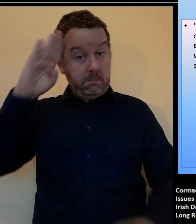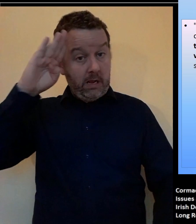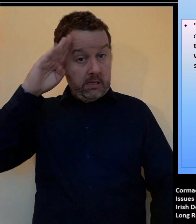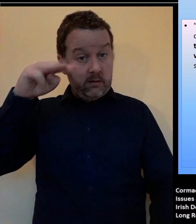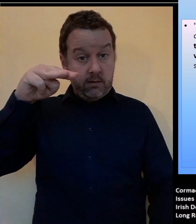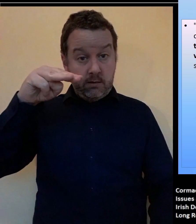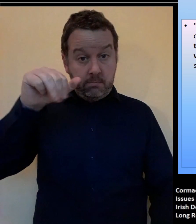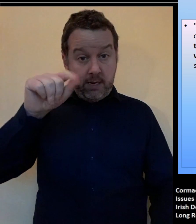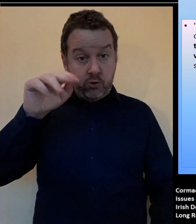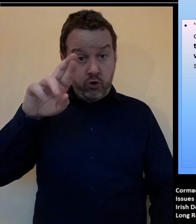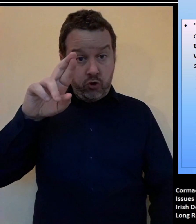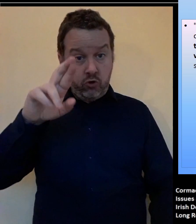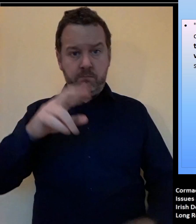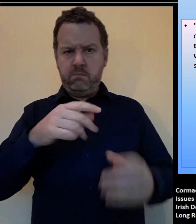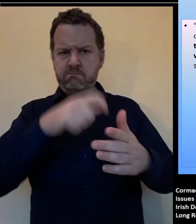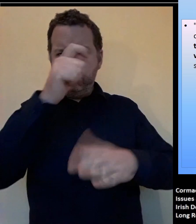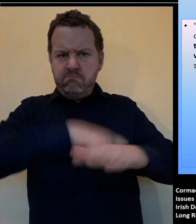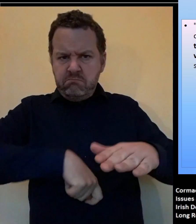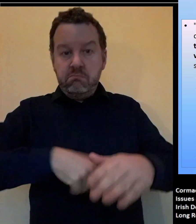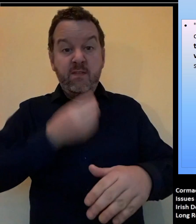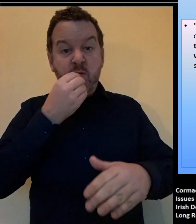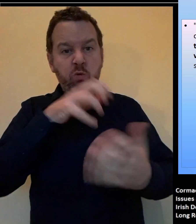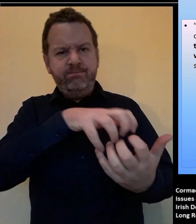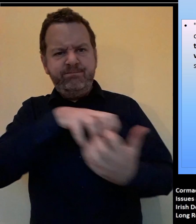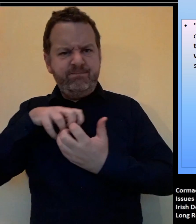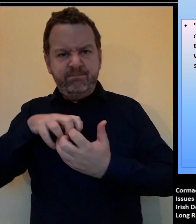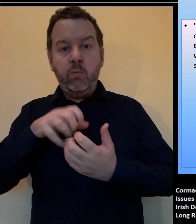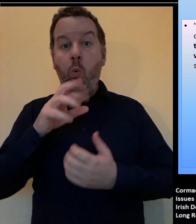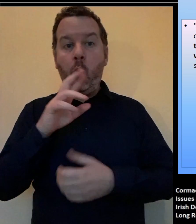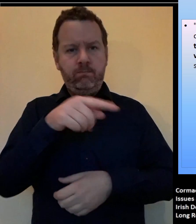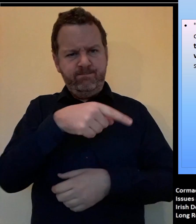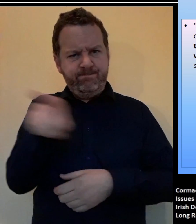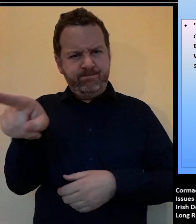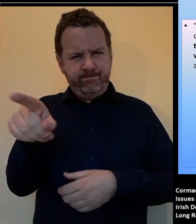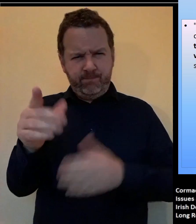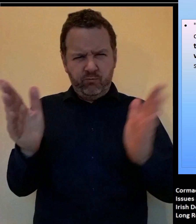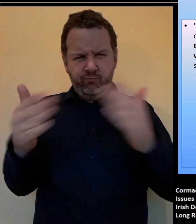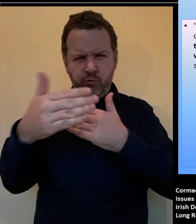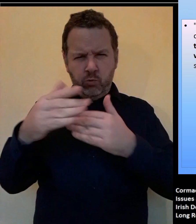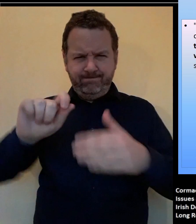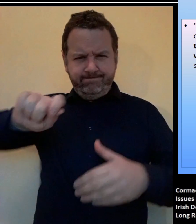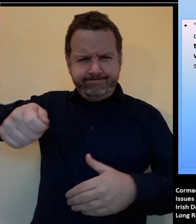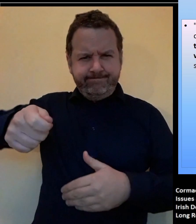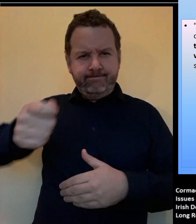often punished by the workhouse master by withholding food, or placing them in a cell